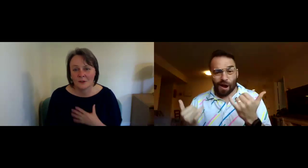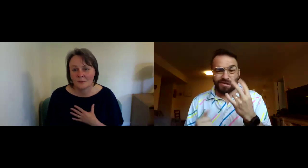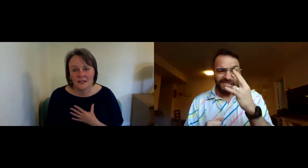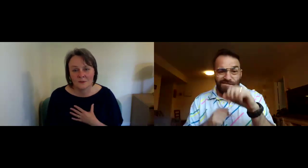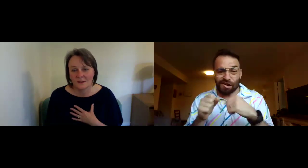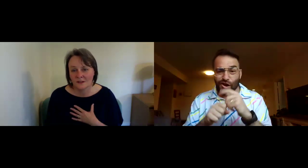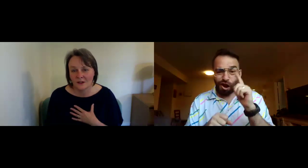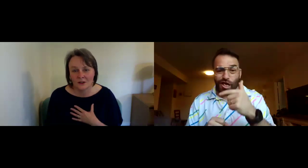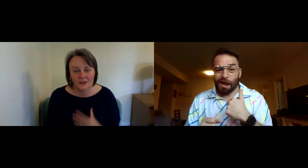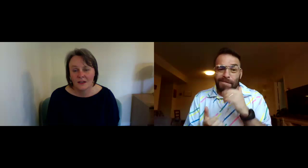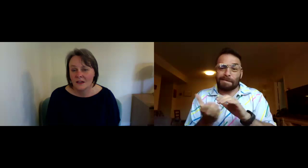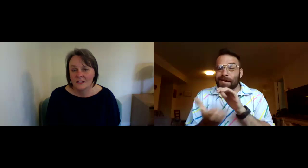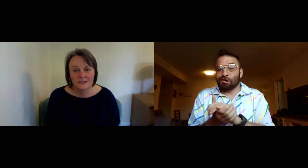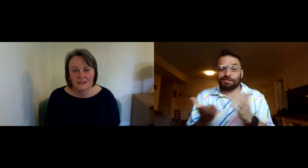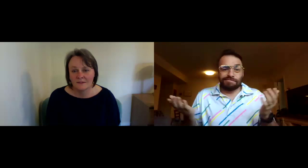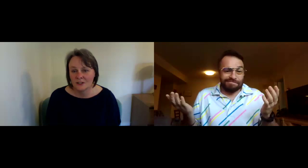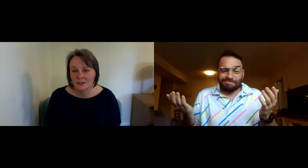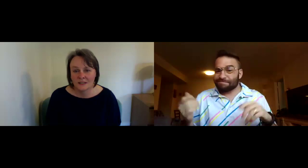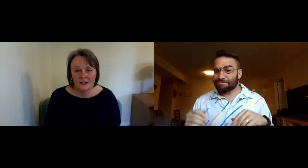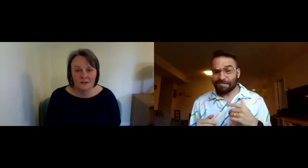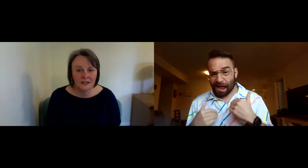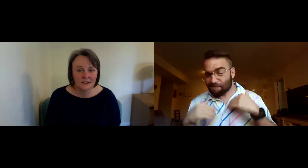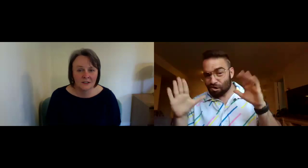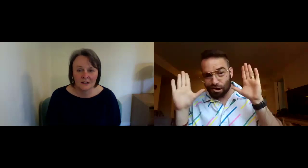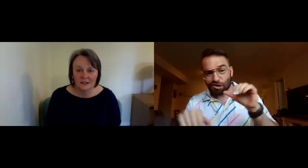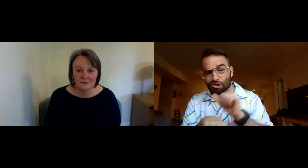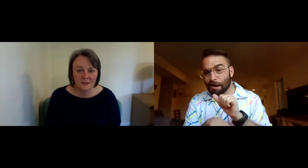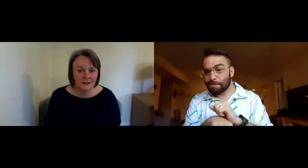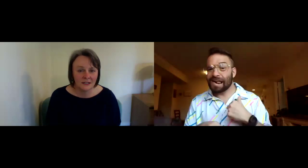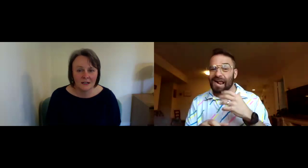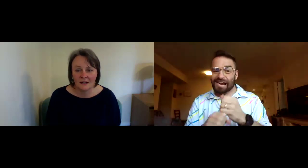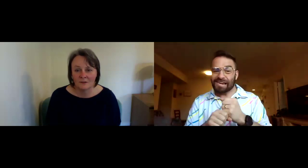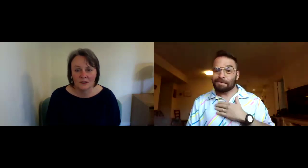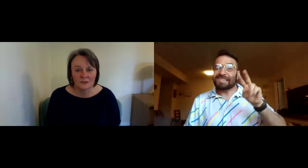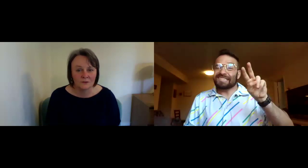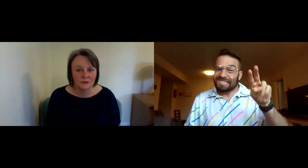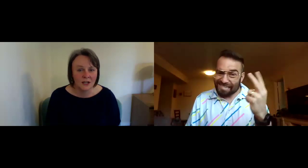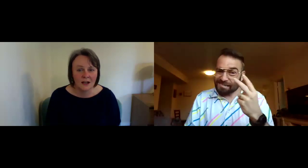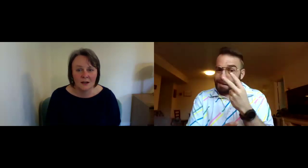blessed with good health. It's been seven years now later. I am married I have a wonderful job,